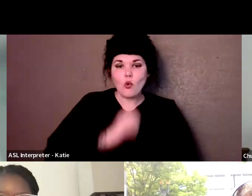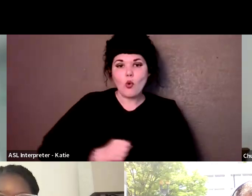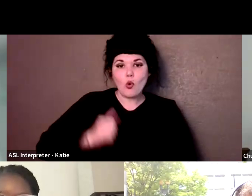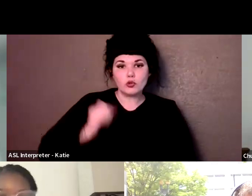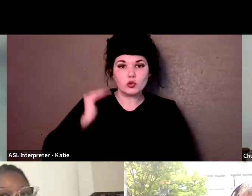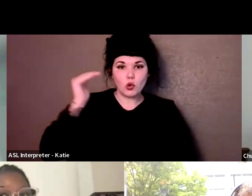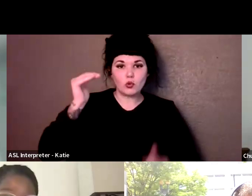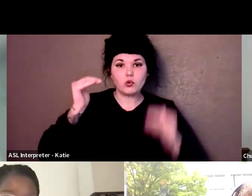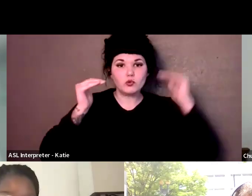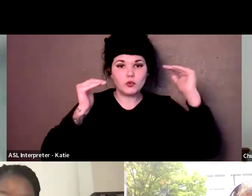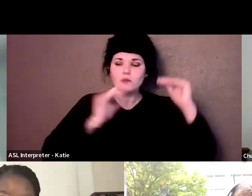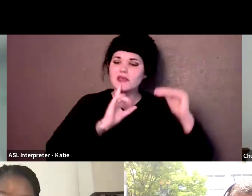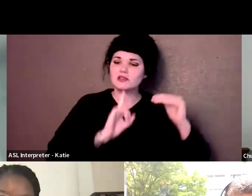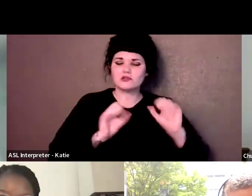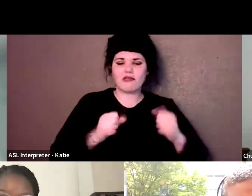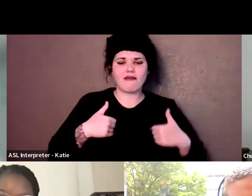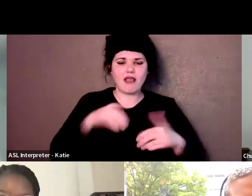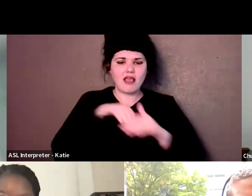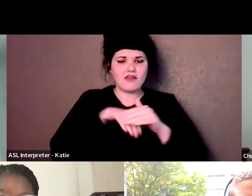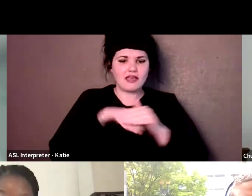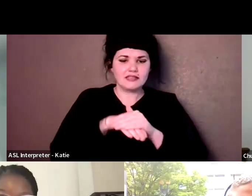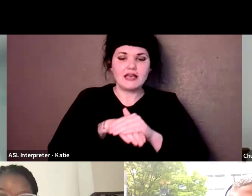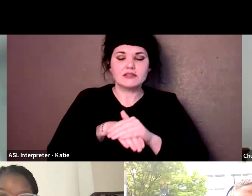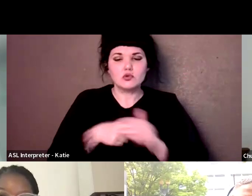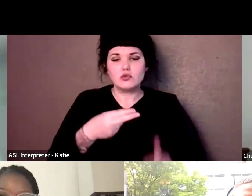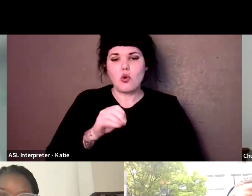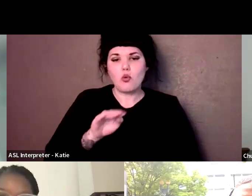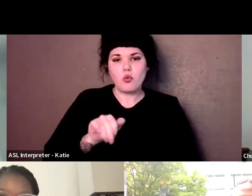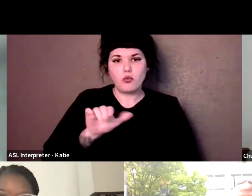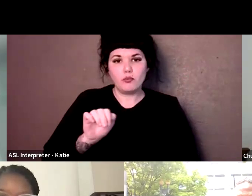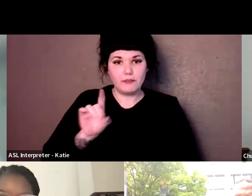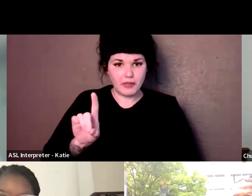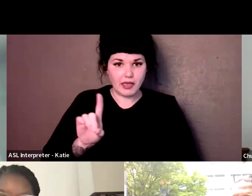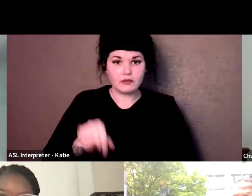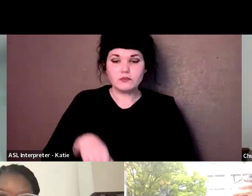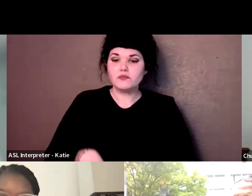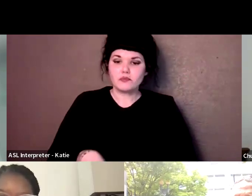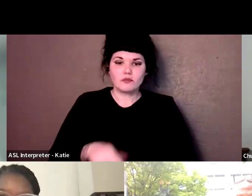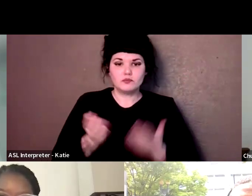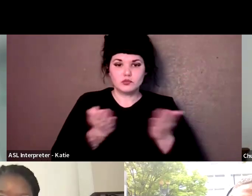to the Home and Community Based-Services that they need in order to live and thrive in their